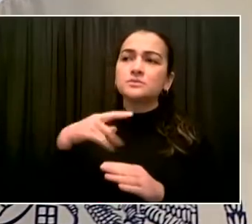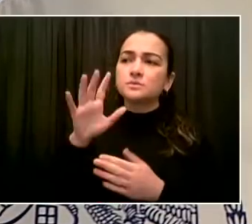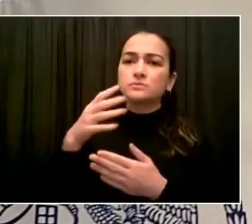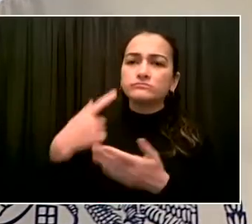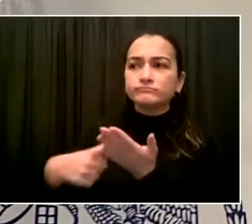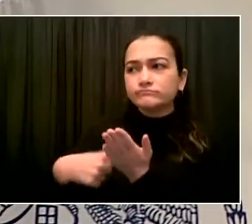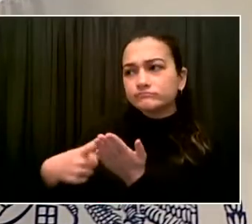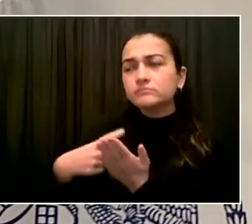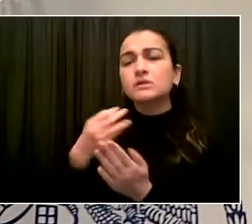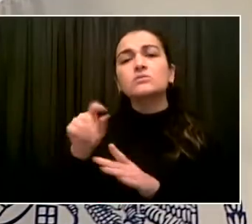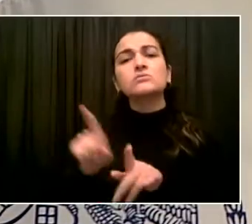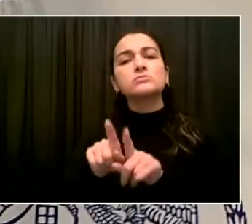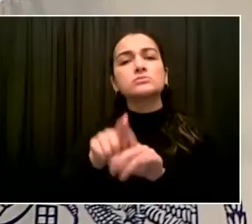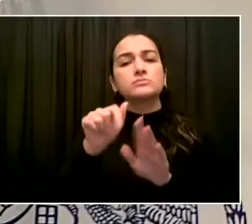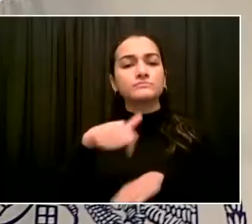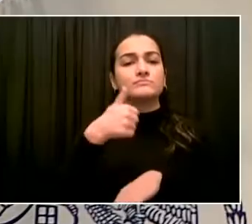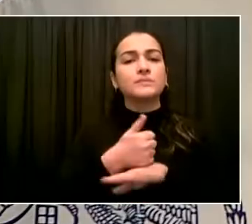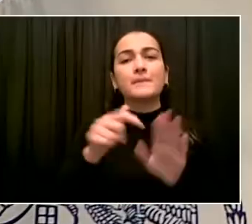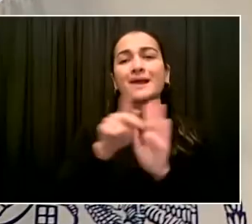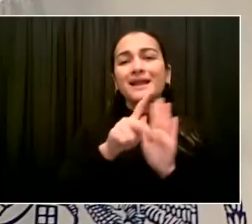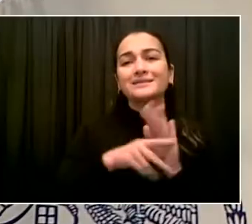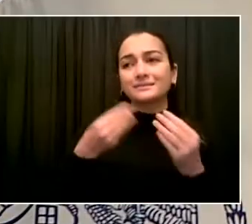EFFECT. WILL HAVE A REALLY